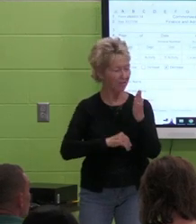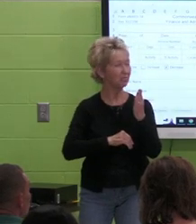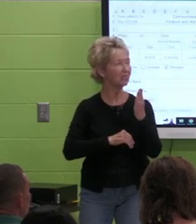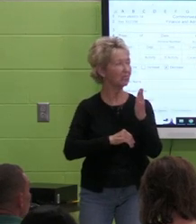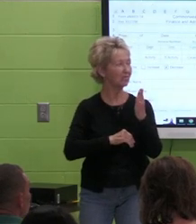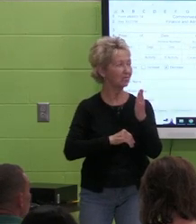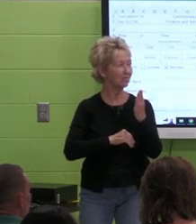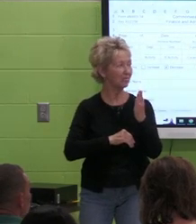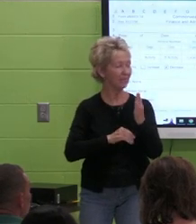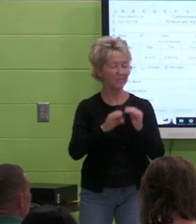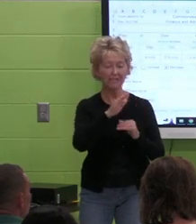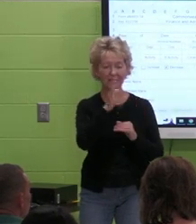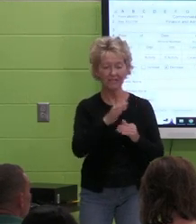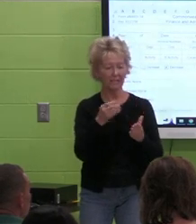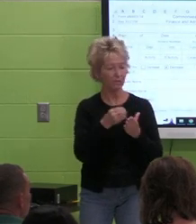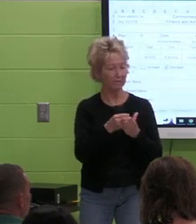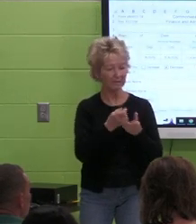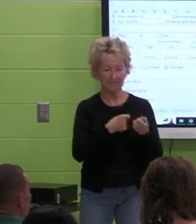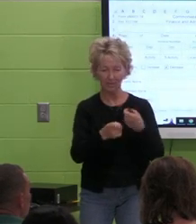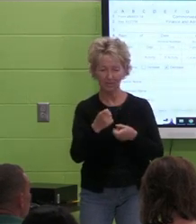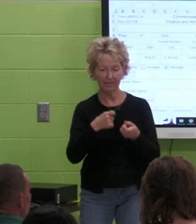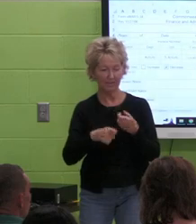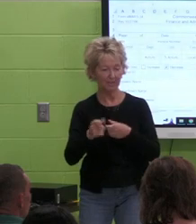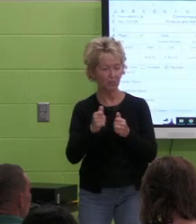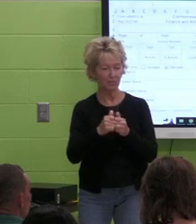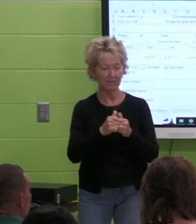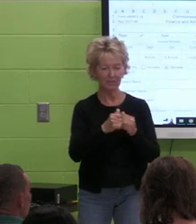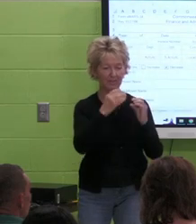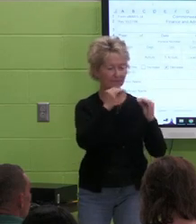there were there's never money exchanged between teachers were never told if we're